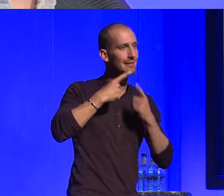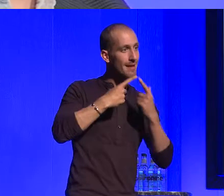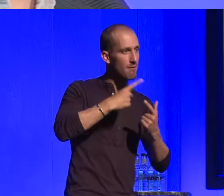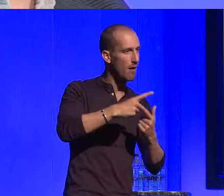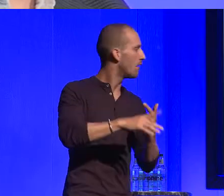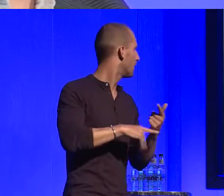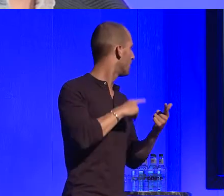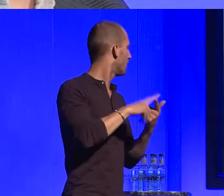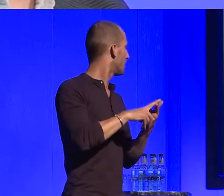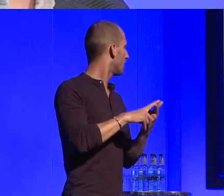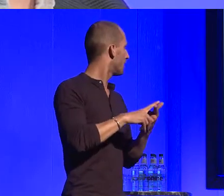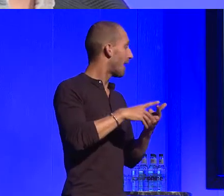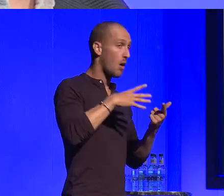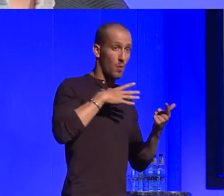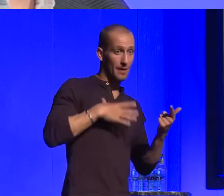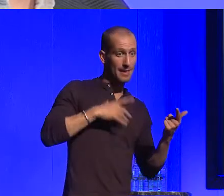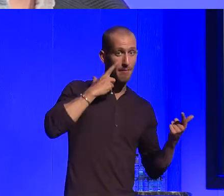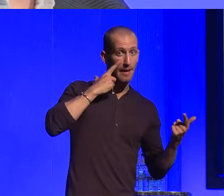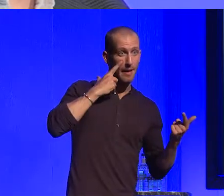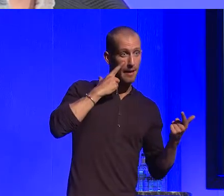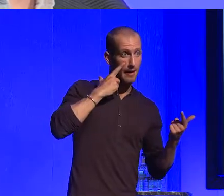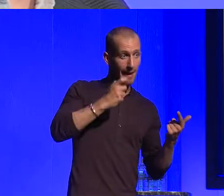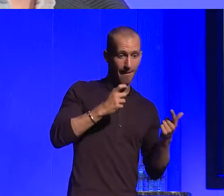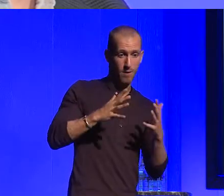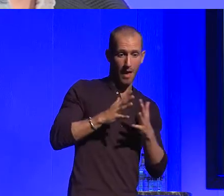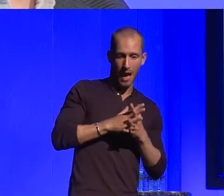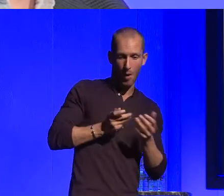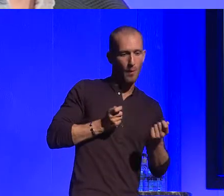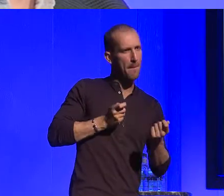need to be very, very careful about the way in which that is managed and access is controlled,